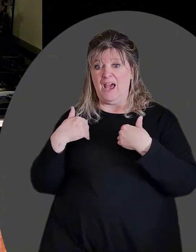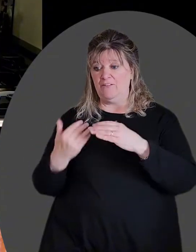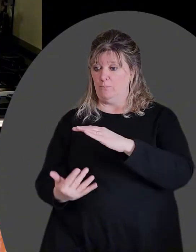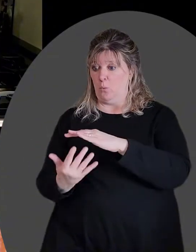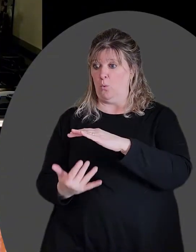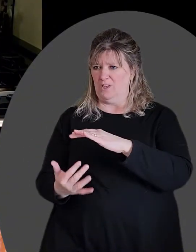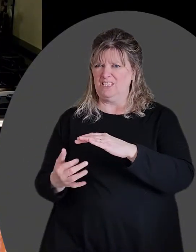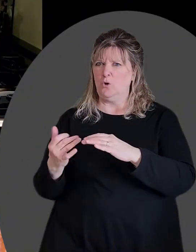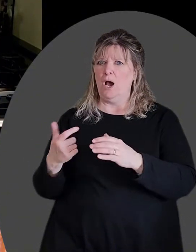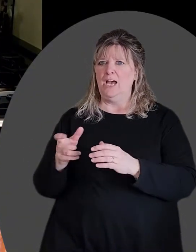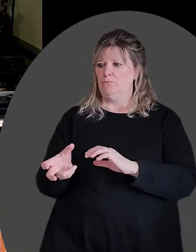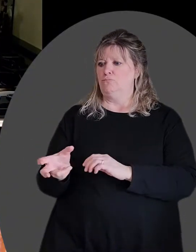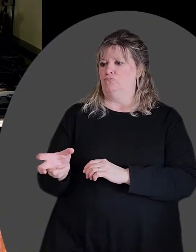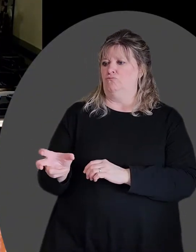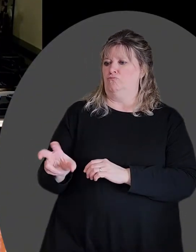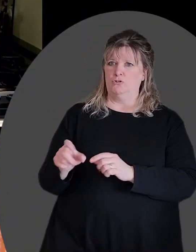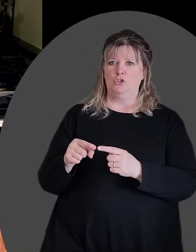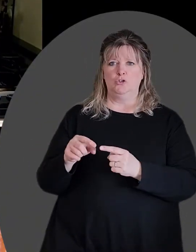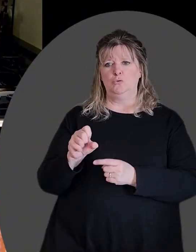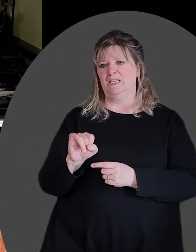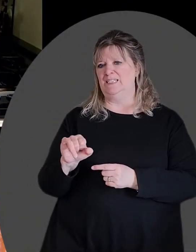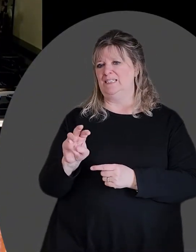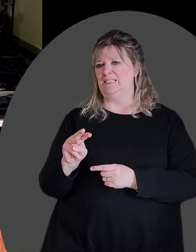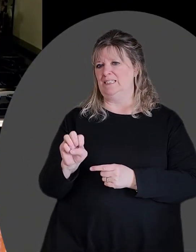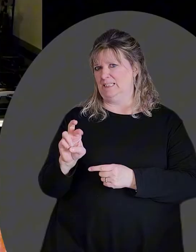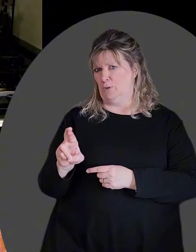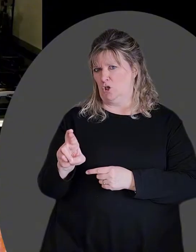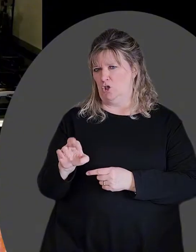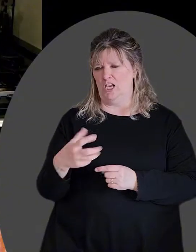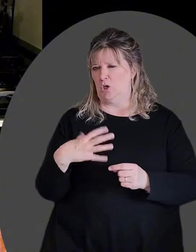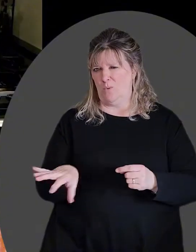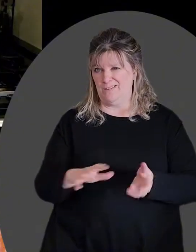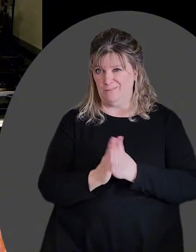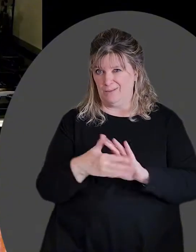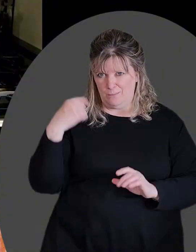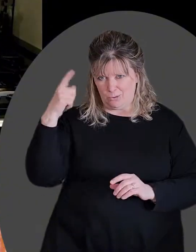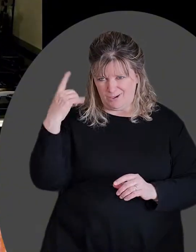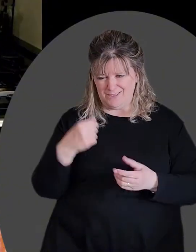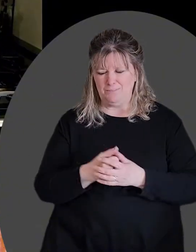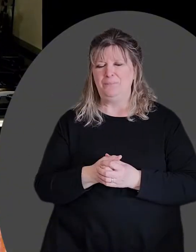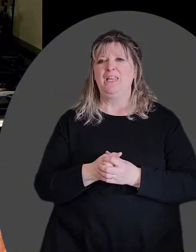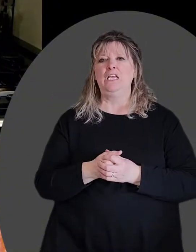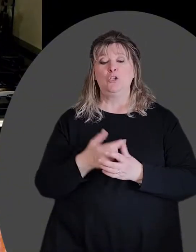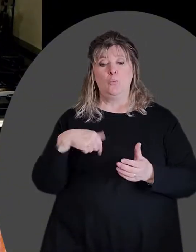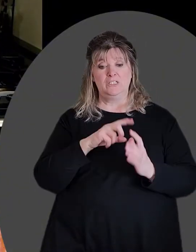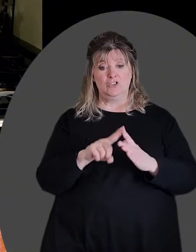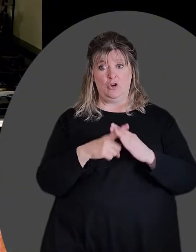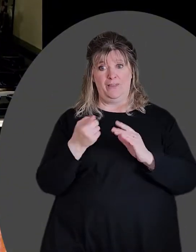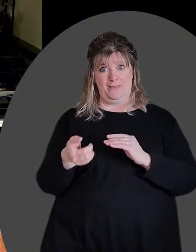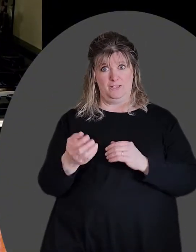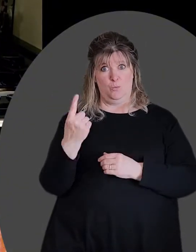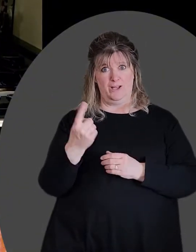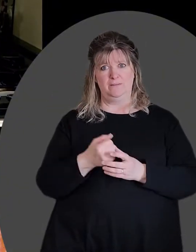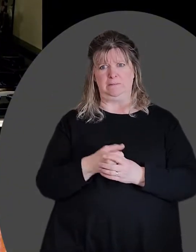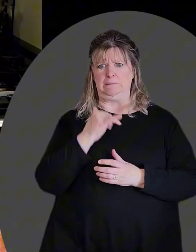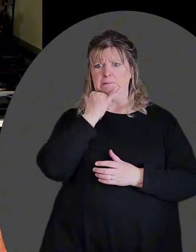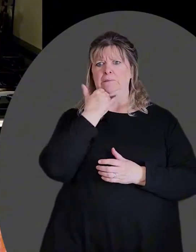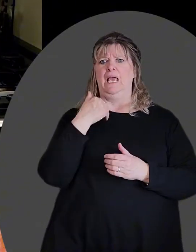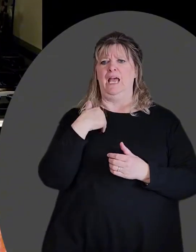because I really don't want it to get crazy we'll start this one whoops there's some sludge in there